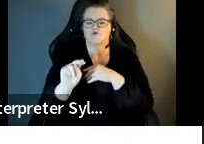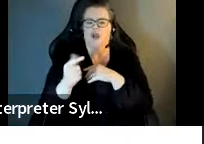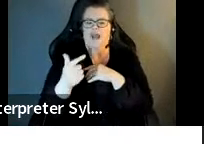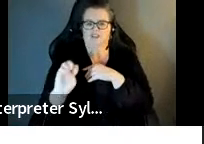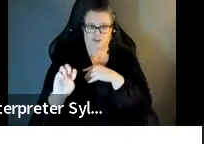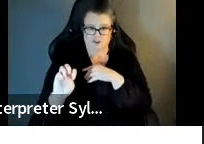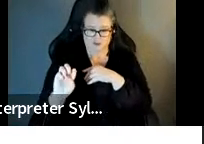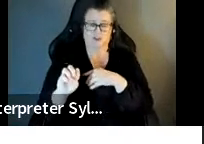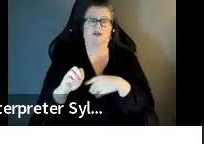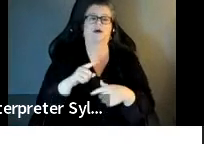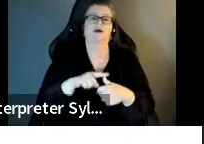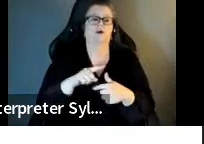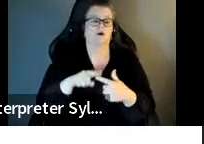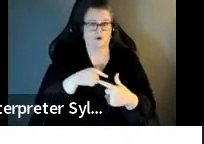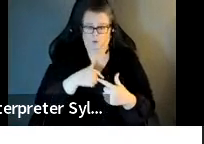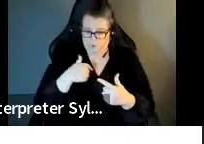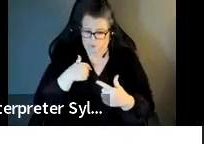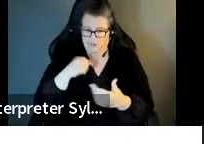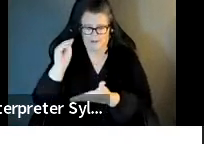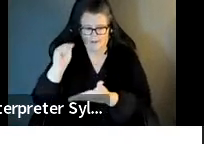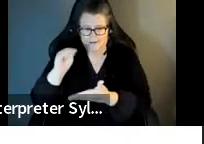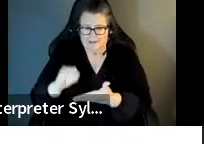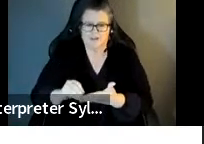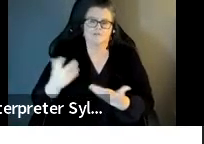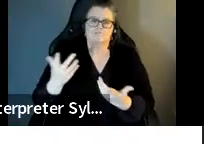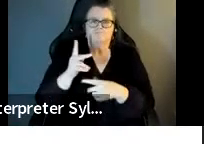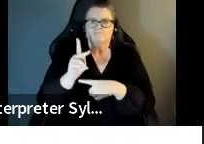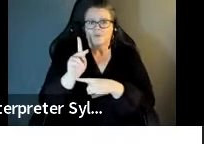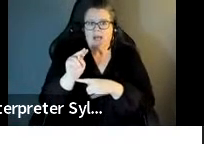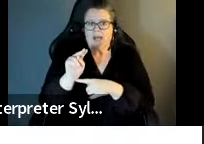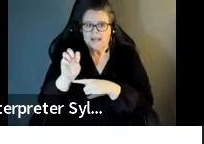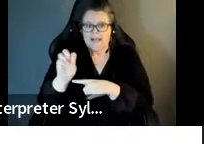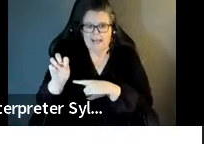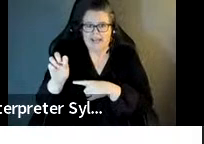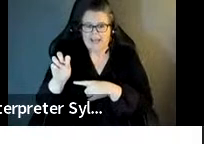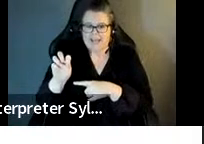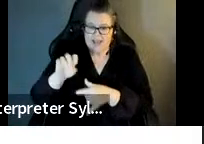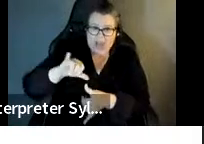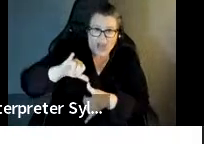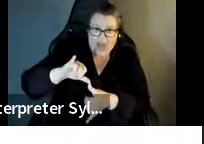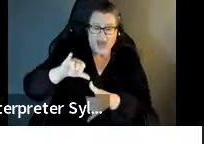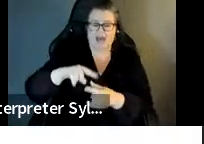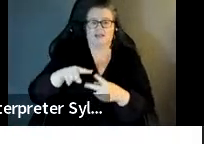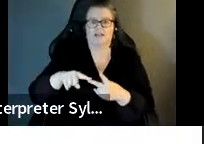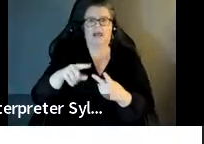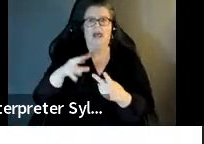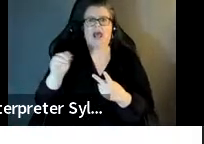We have information about knee heights and toe clearance heights, and some of that information